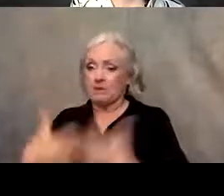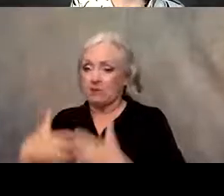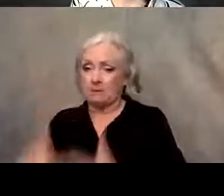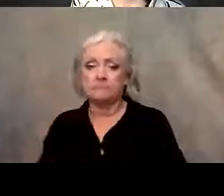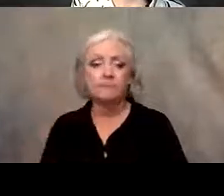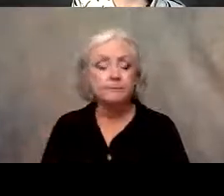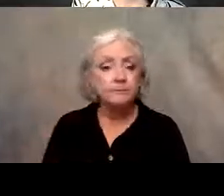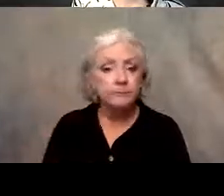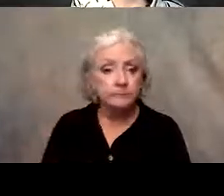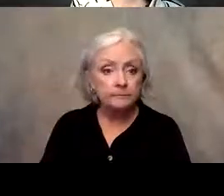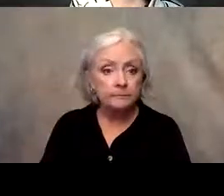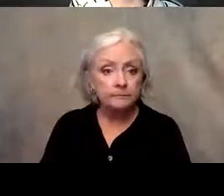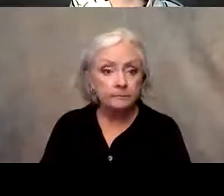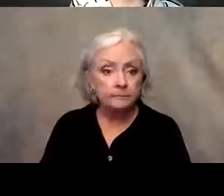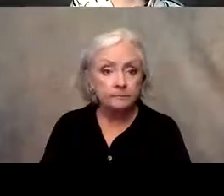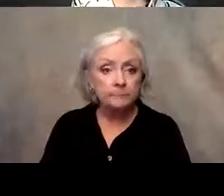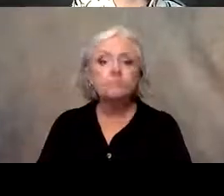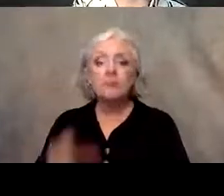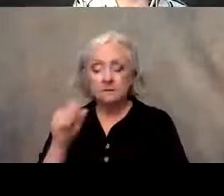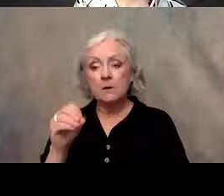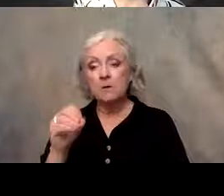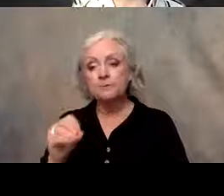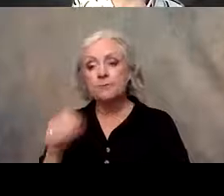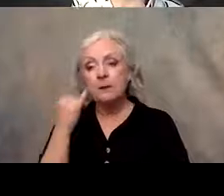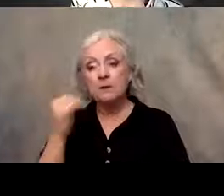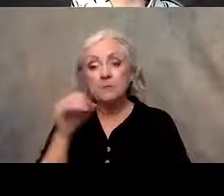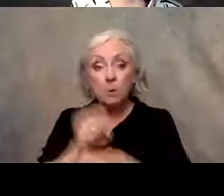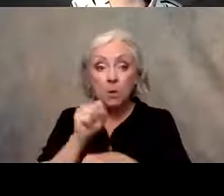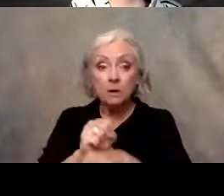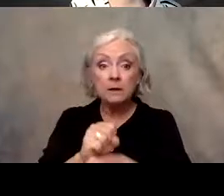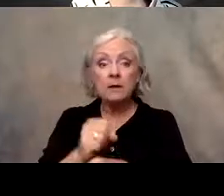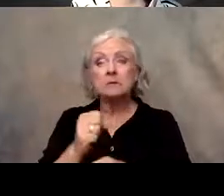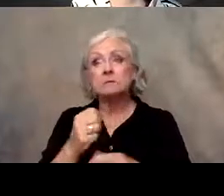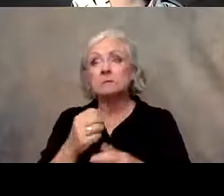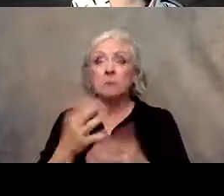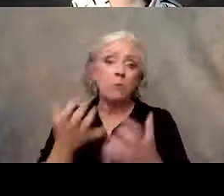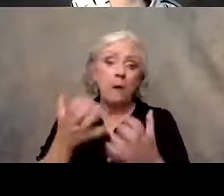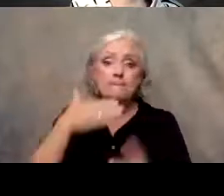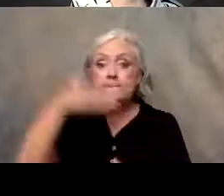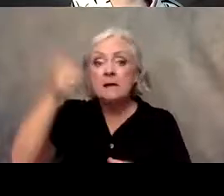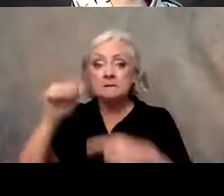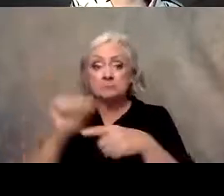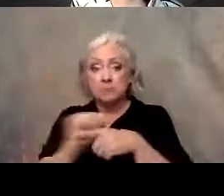So when we are working on best practices of subtitling and captioning, understanding